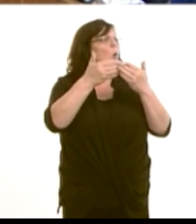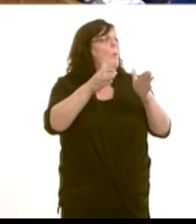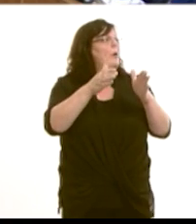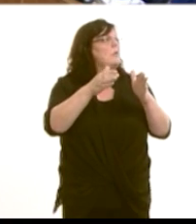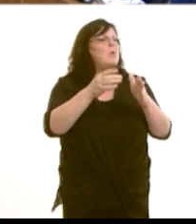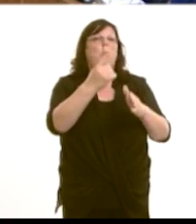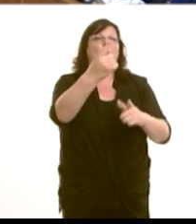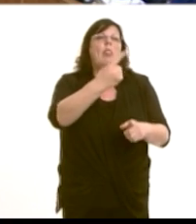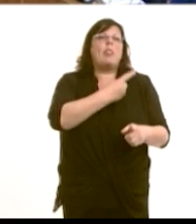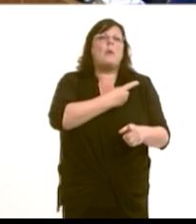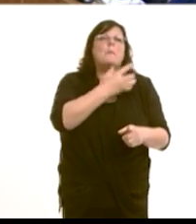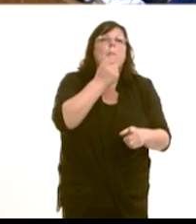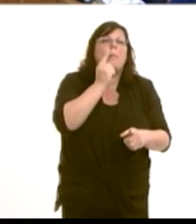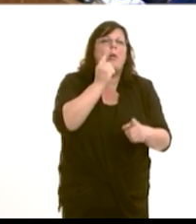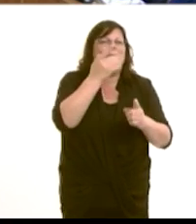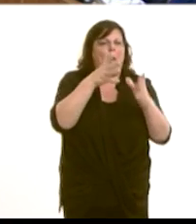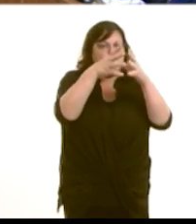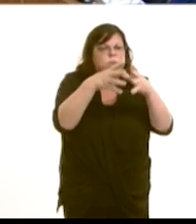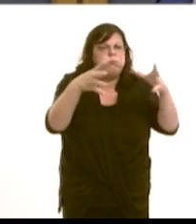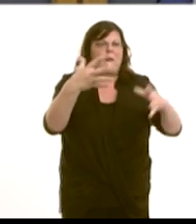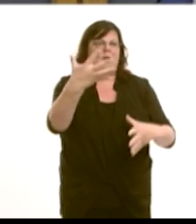at the outsetóso itís clear that the problem needs to be resolved as soon as possible.